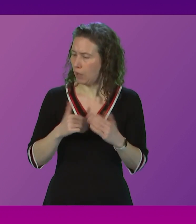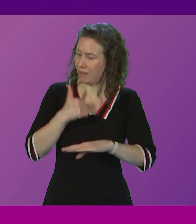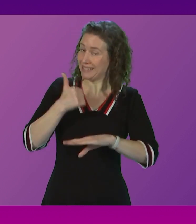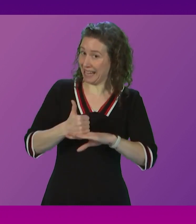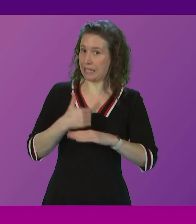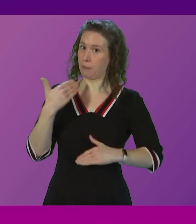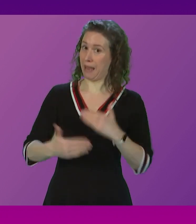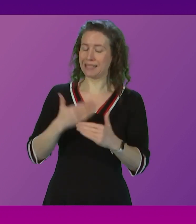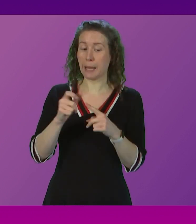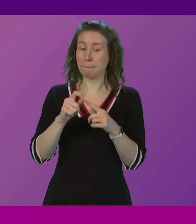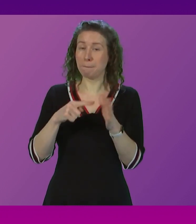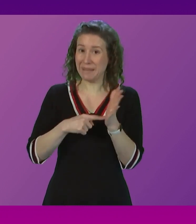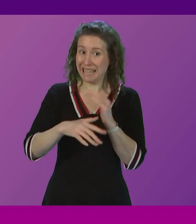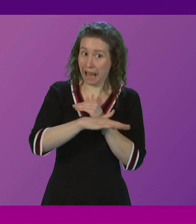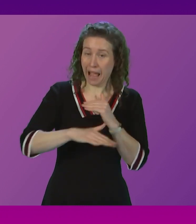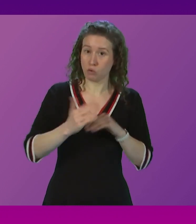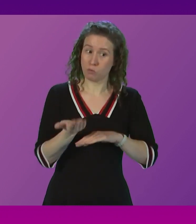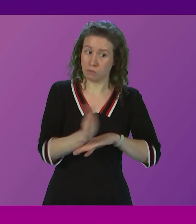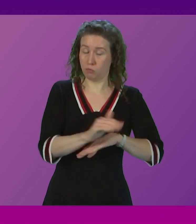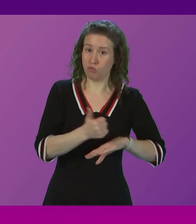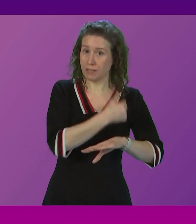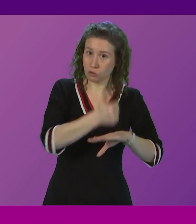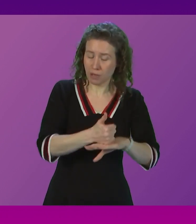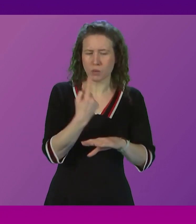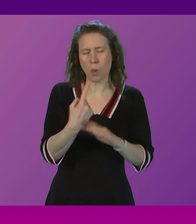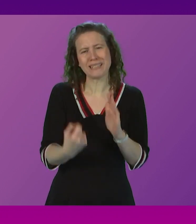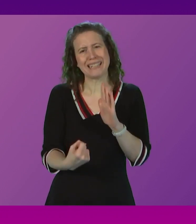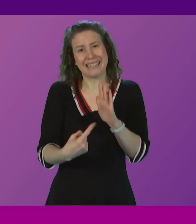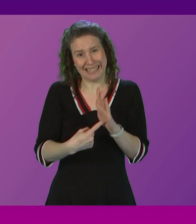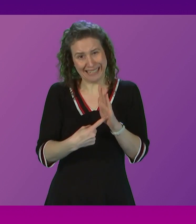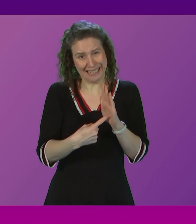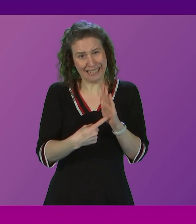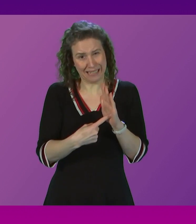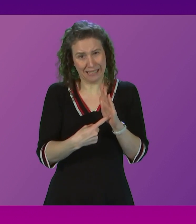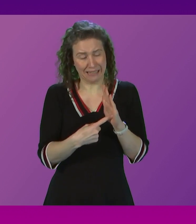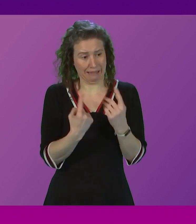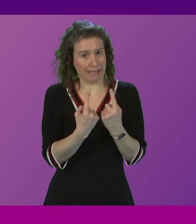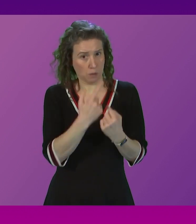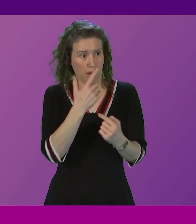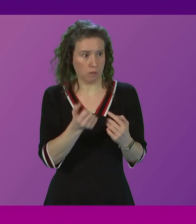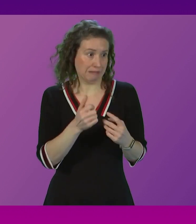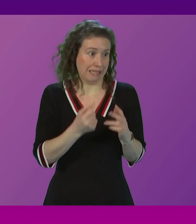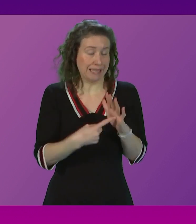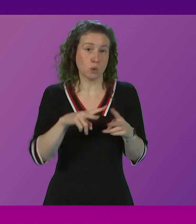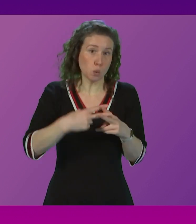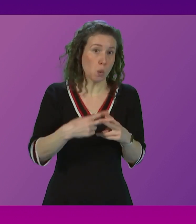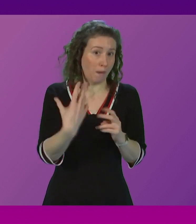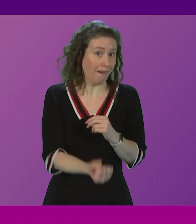and peatland restoration is one of the key levers or tools that we have at our disposal.